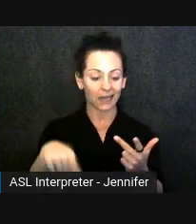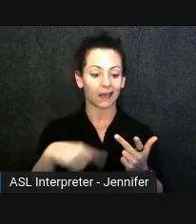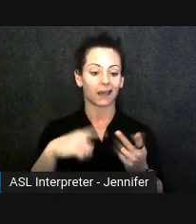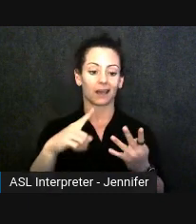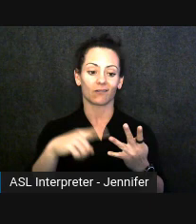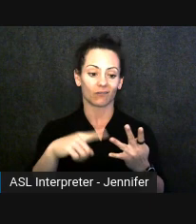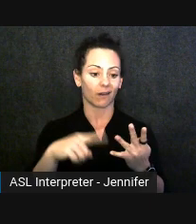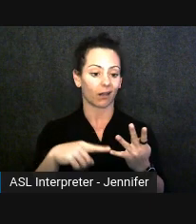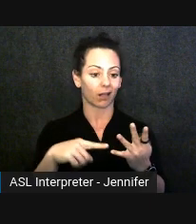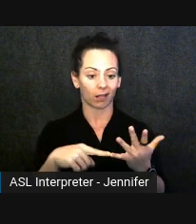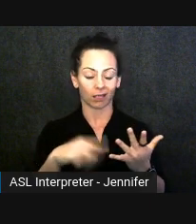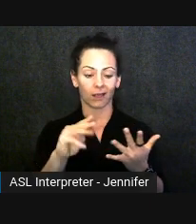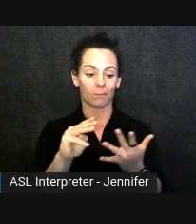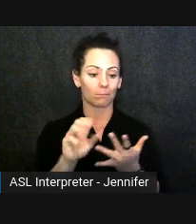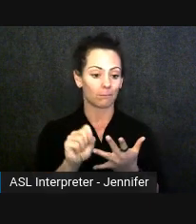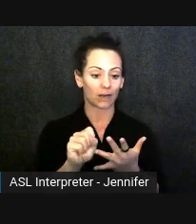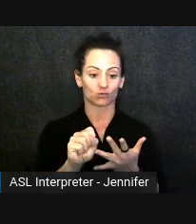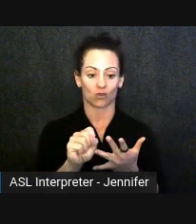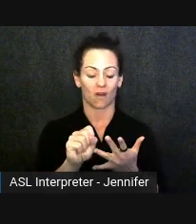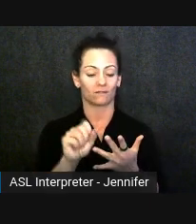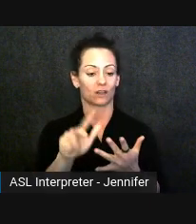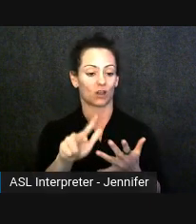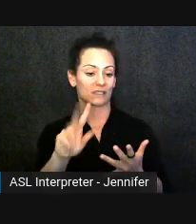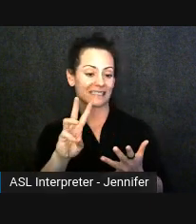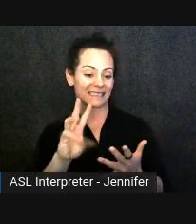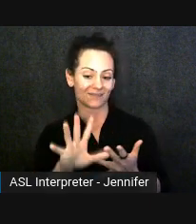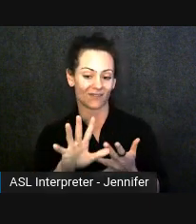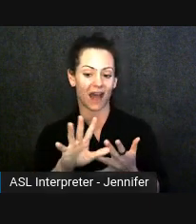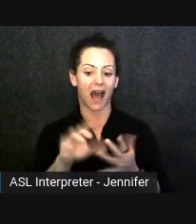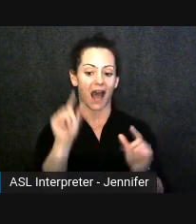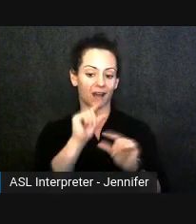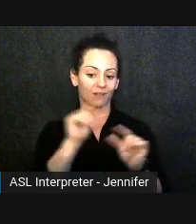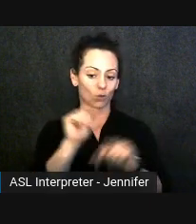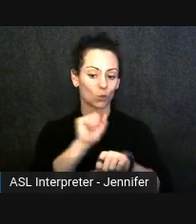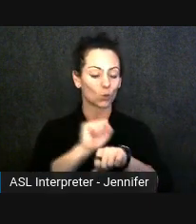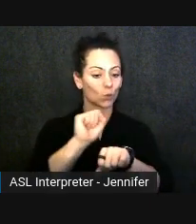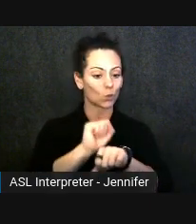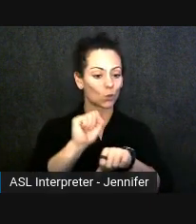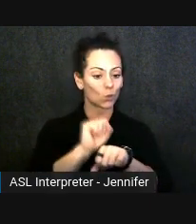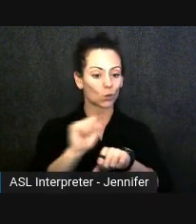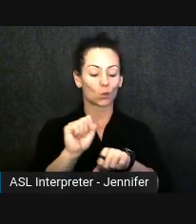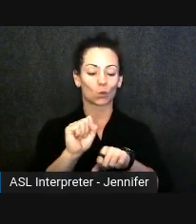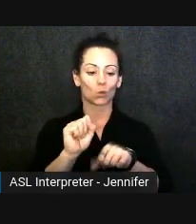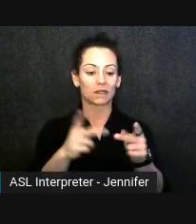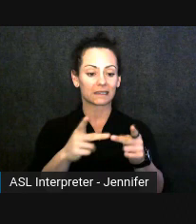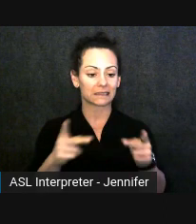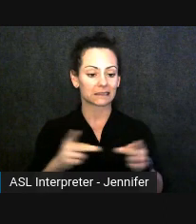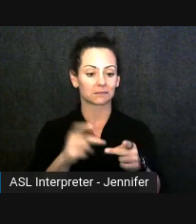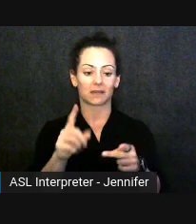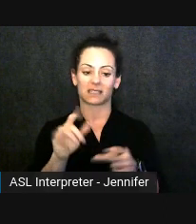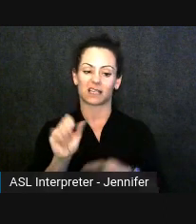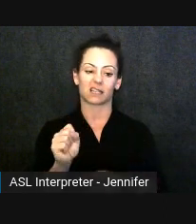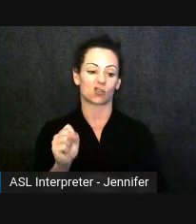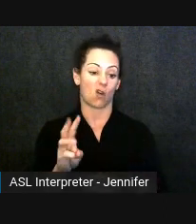Microsoft 365, Google Workspace, you know, that's that software as a service cloud.